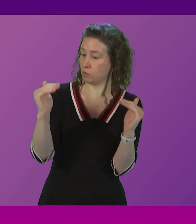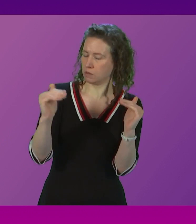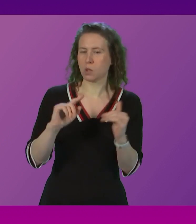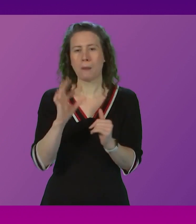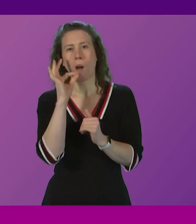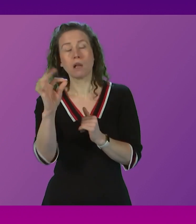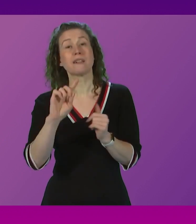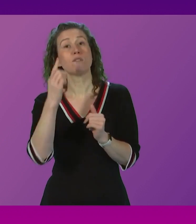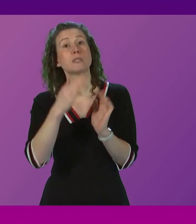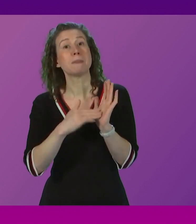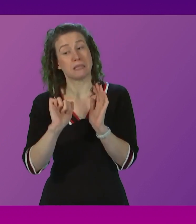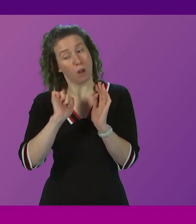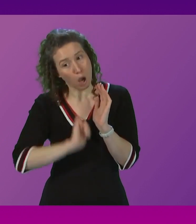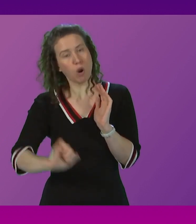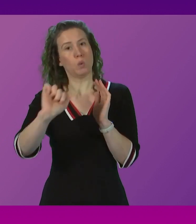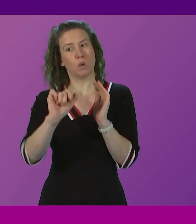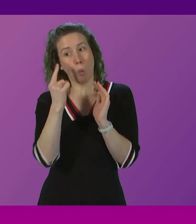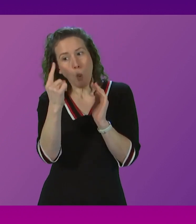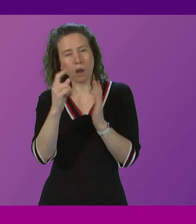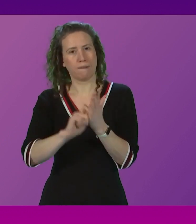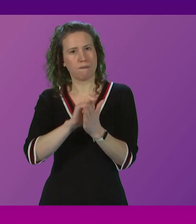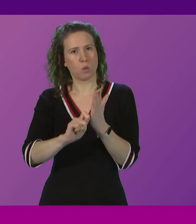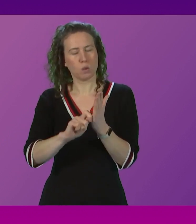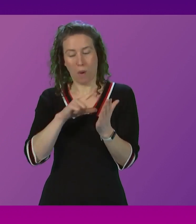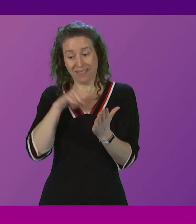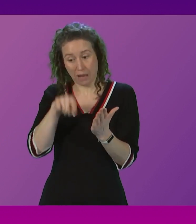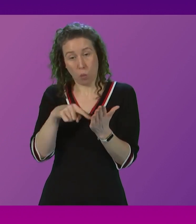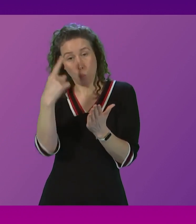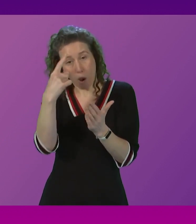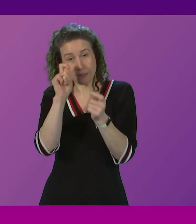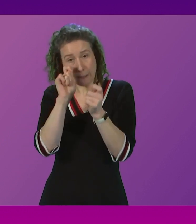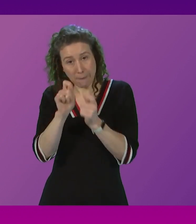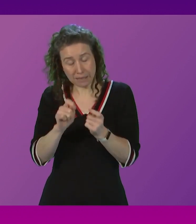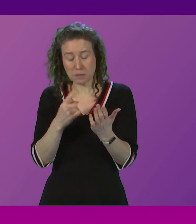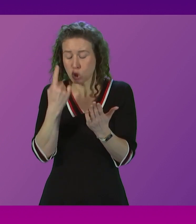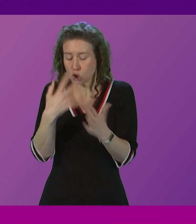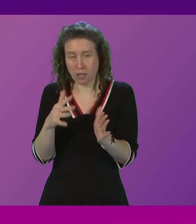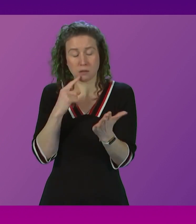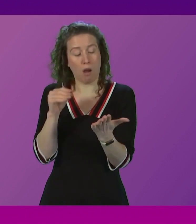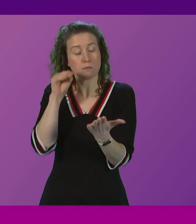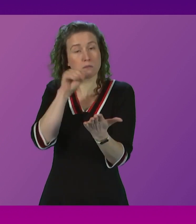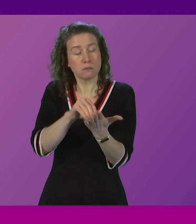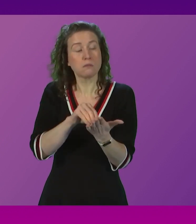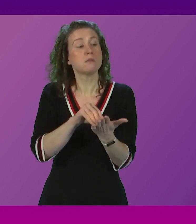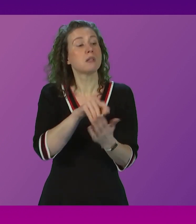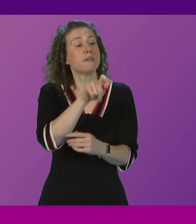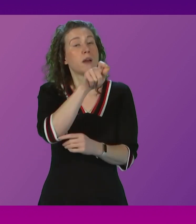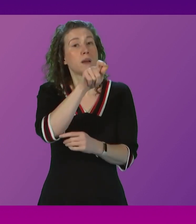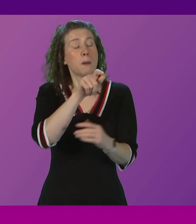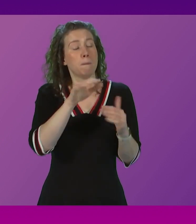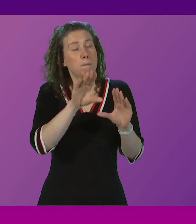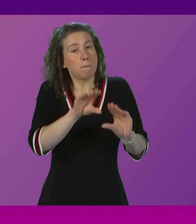First Minister about her one vote. The amendment simply asked to pause the period in which people